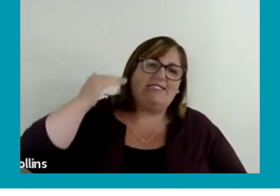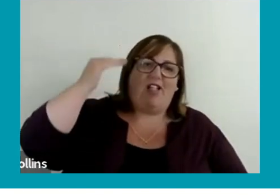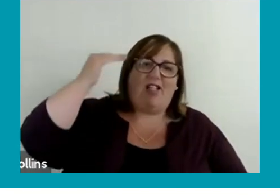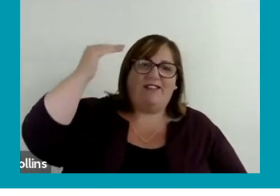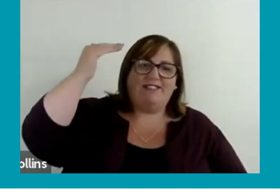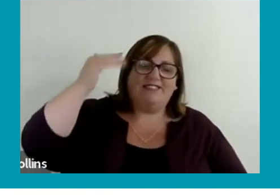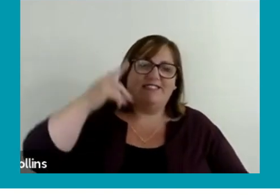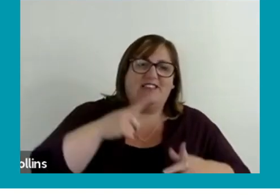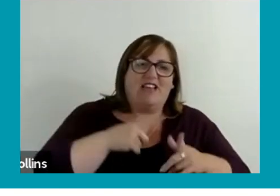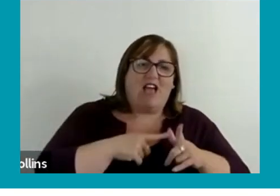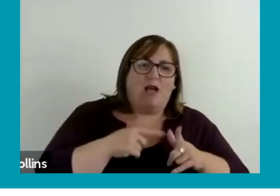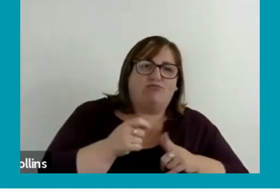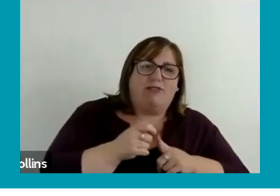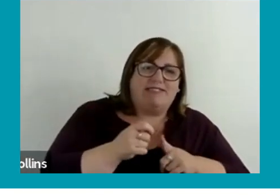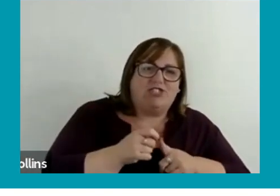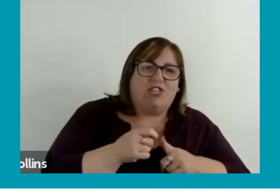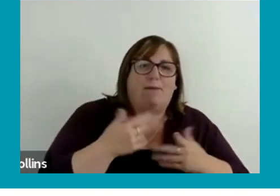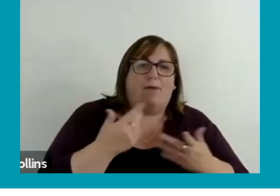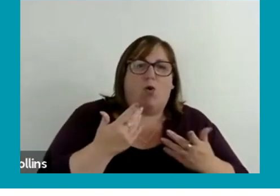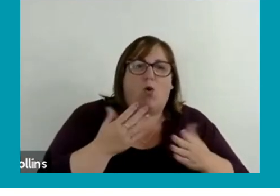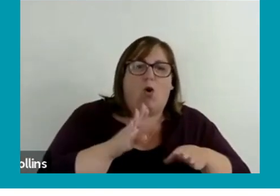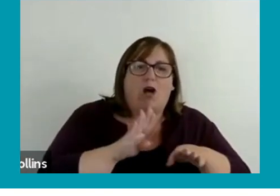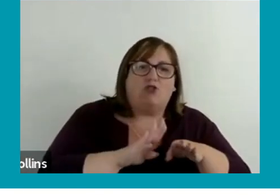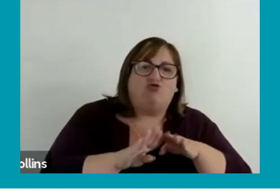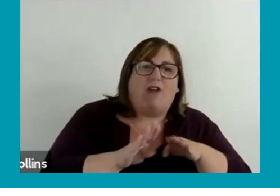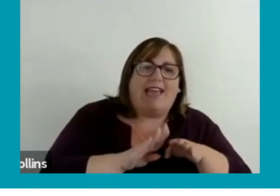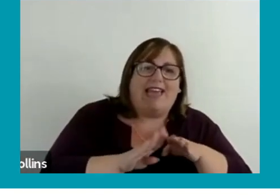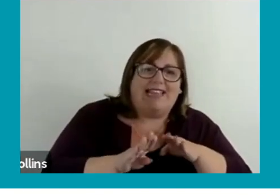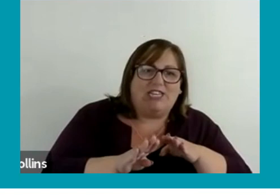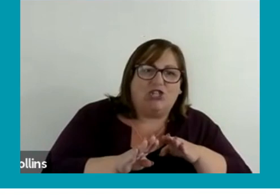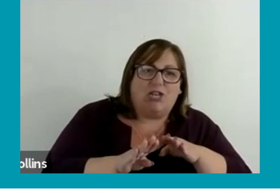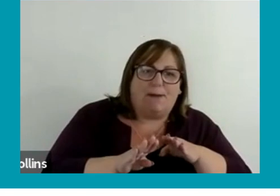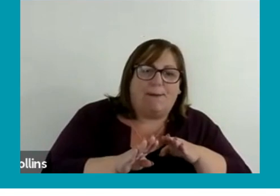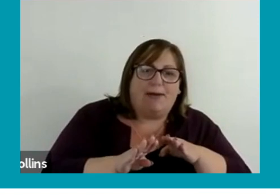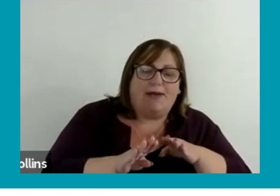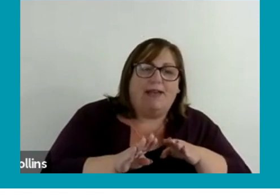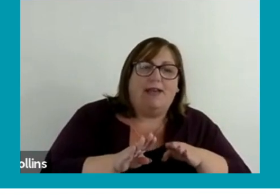conditions want to work for good employers like yourself but lack the experience to gain